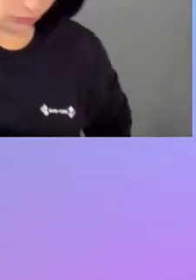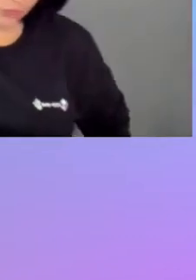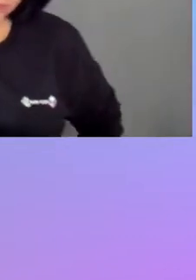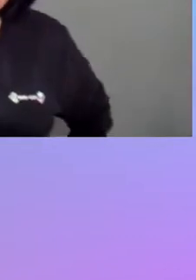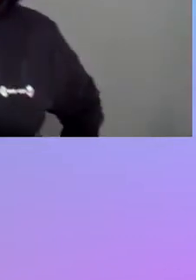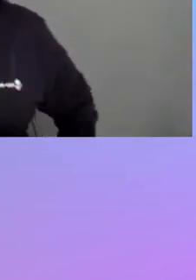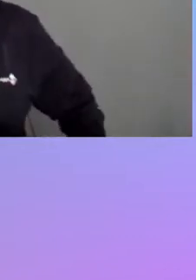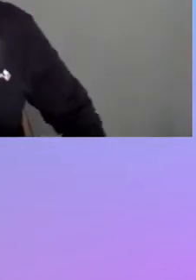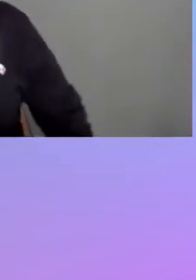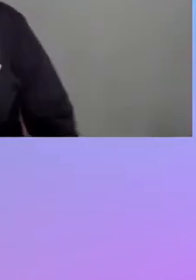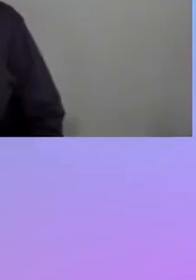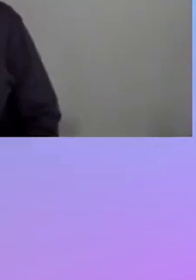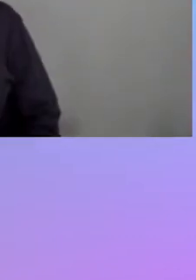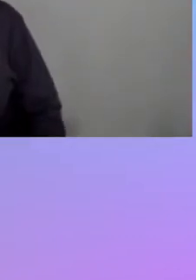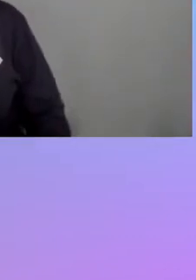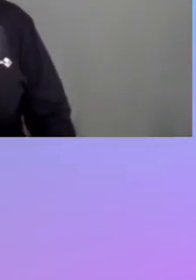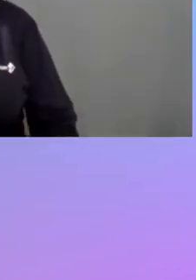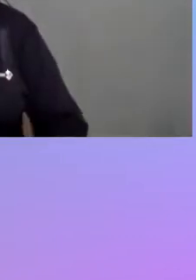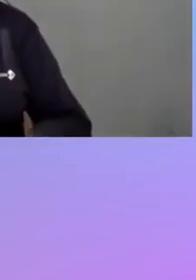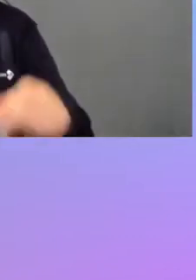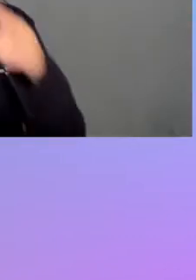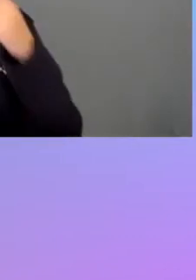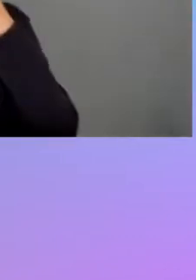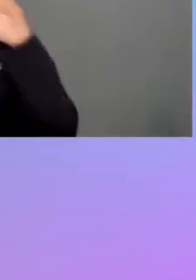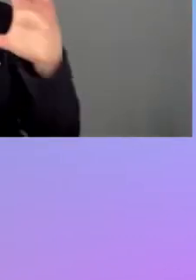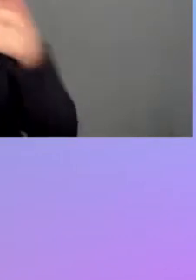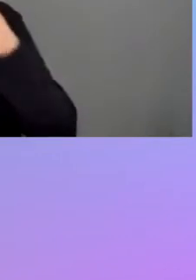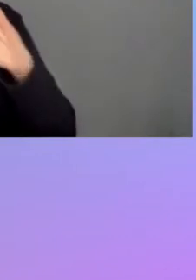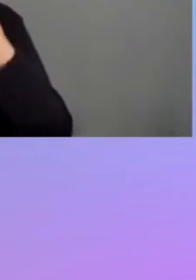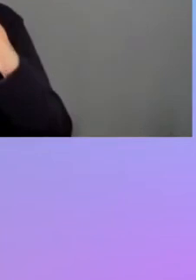minute discussion. happy to discuss that one